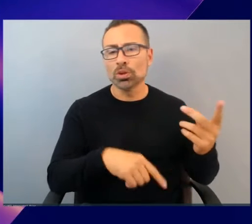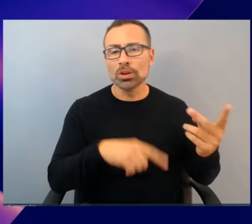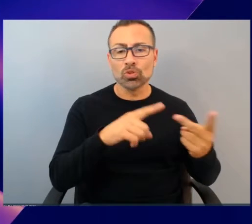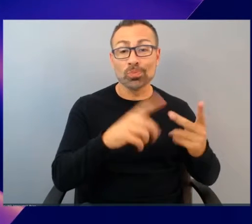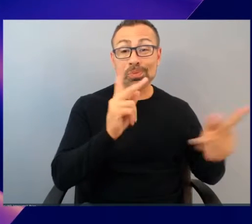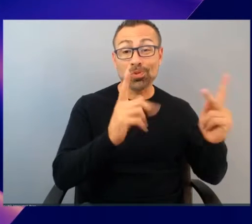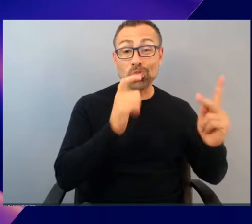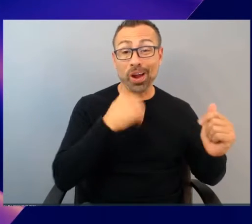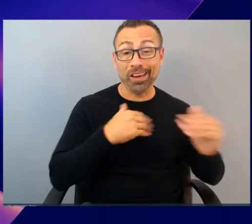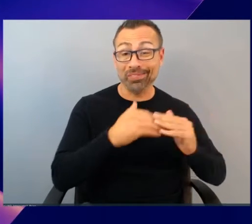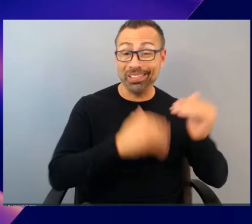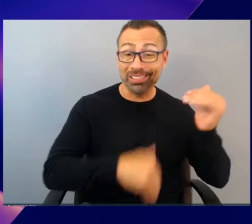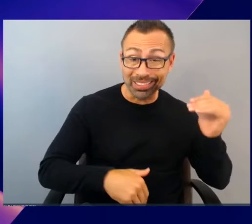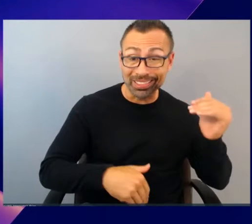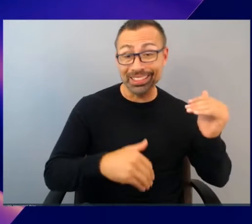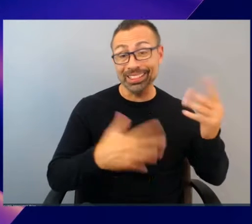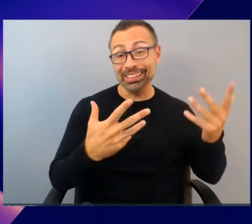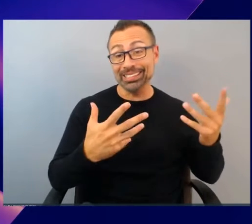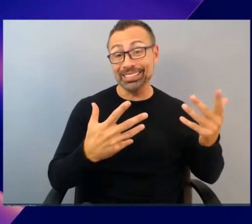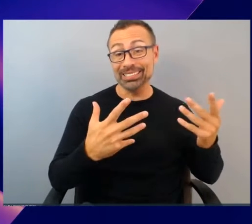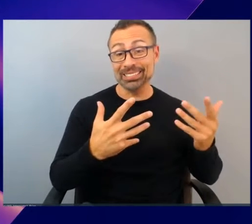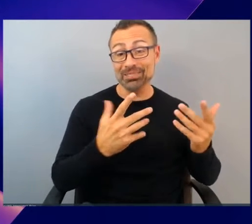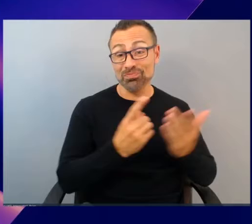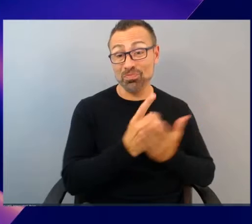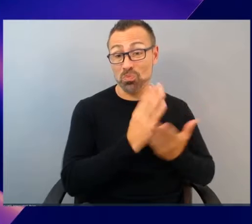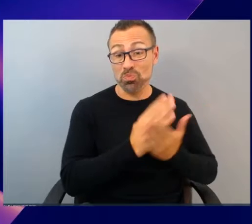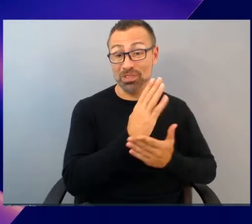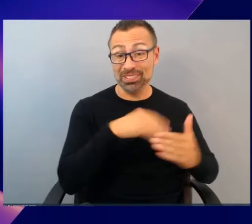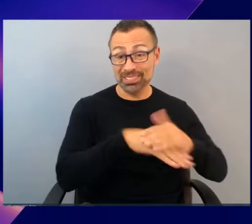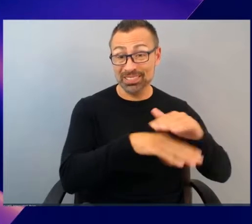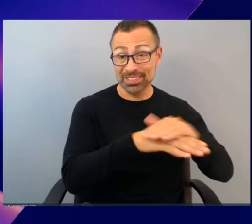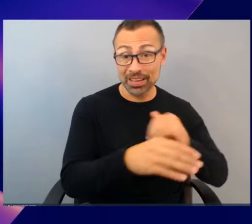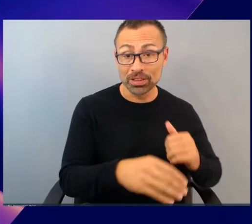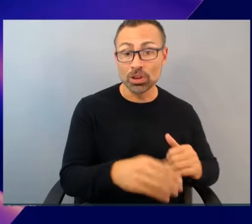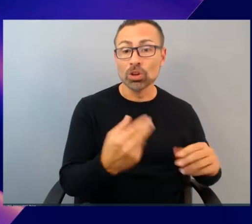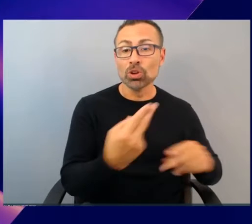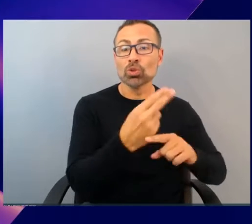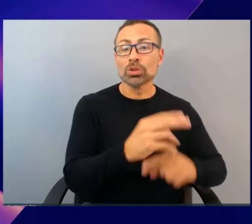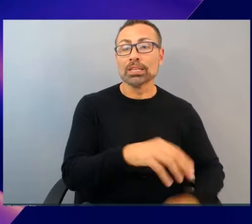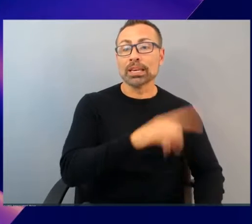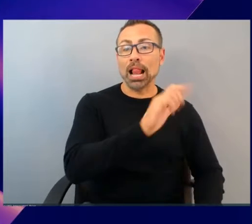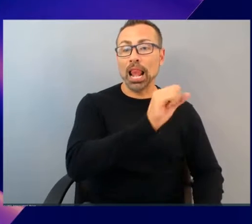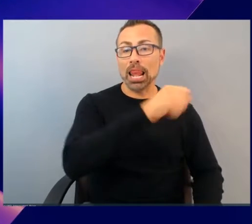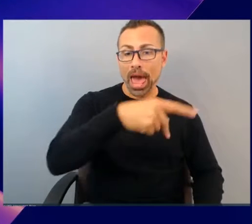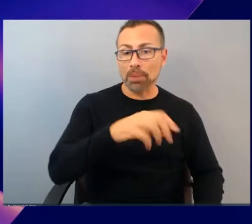using a WAF or ELB to secure the perimeter. They set up logging,